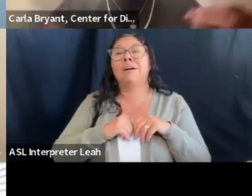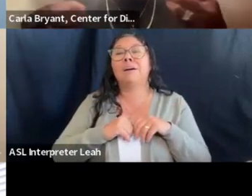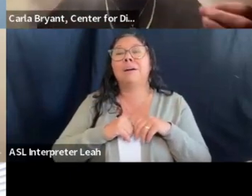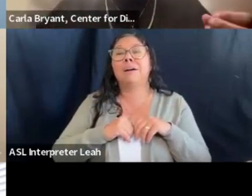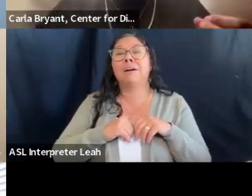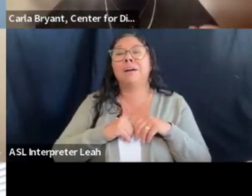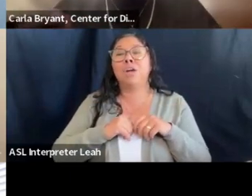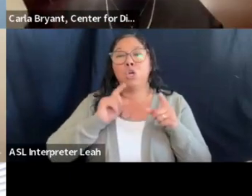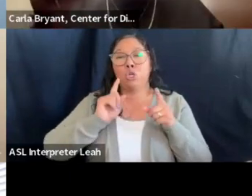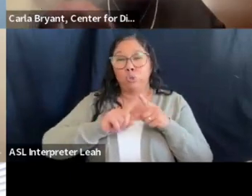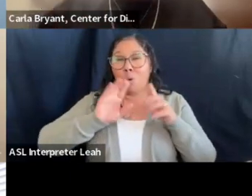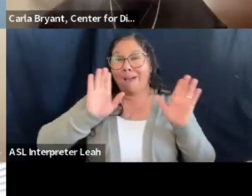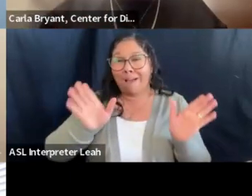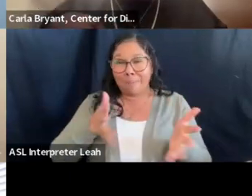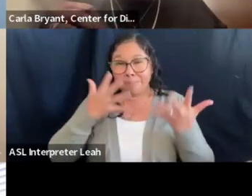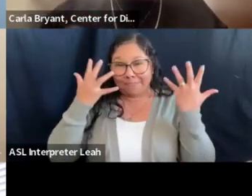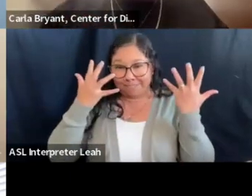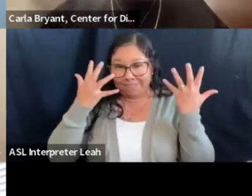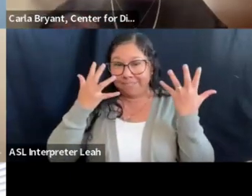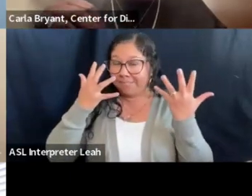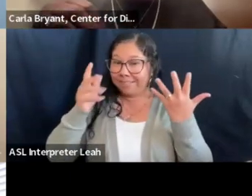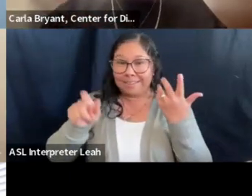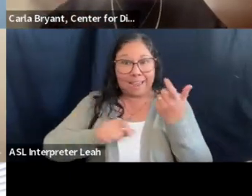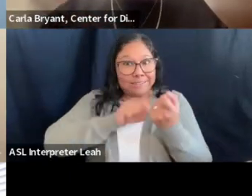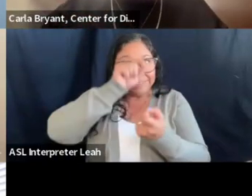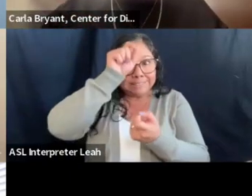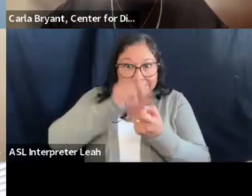to uplift exactly what people are doing